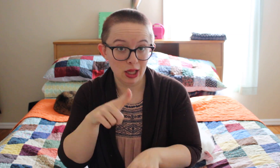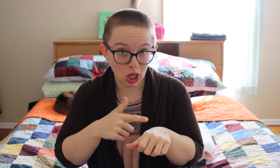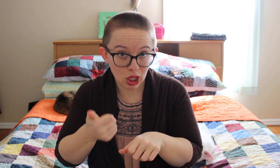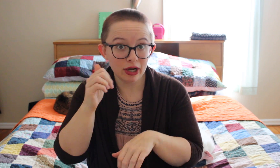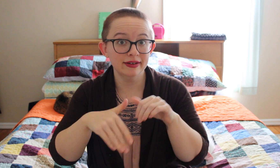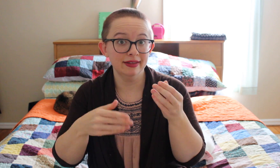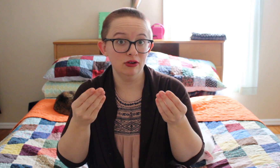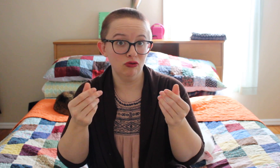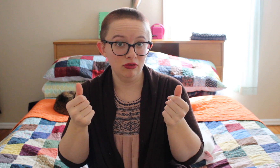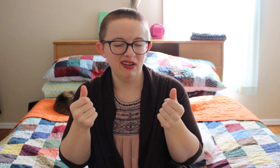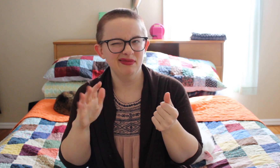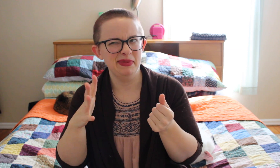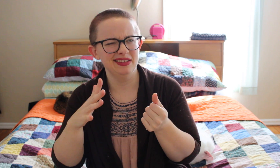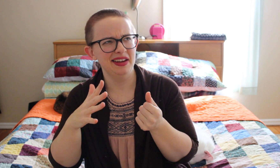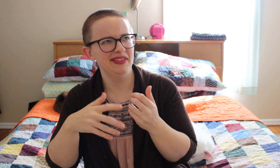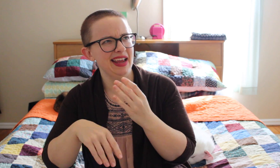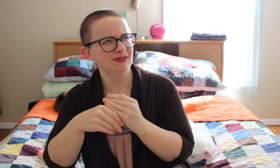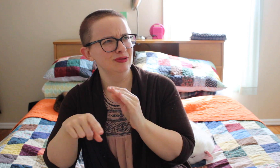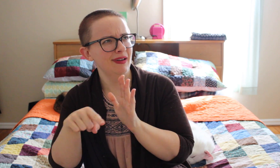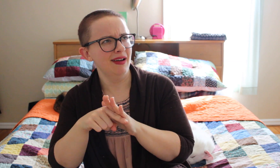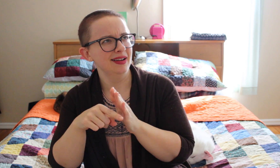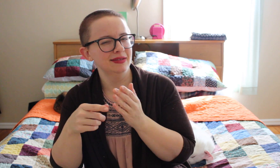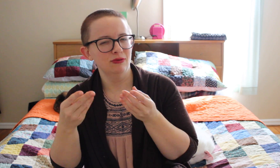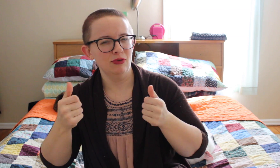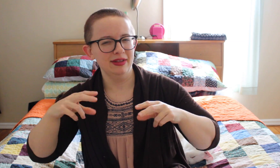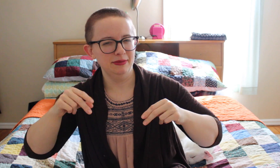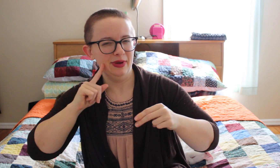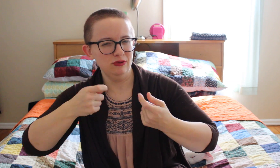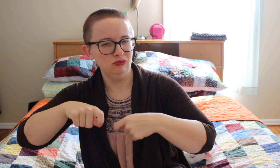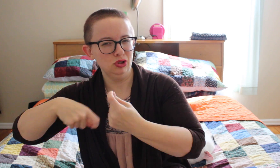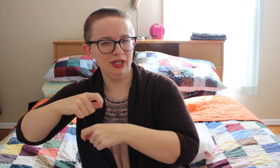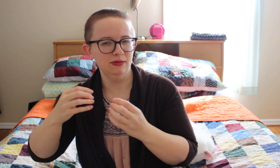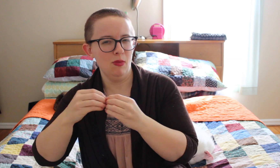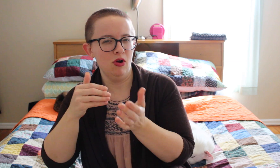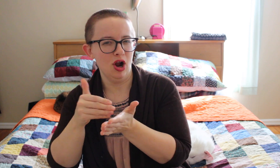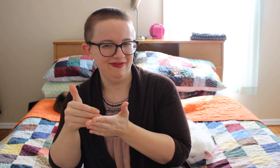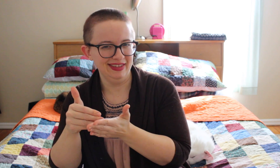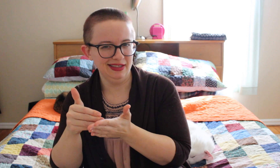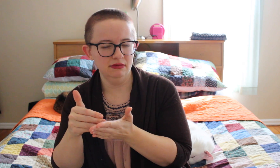it lasts much longer. It holds more pee which is kind of maybe another con with cloth diapers is you have to change them more often.